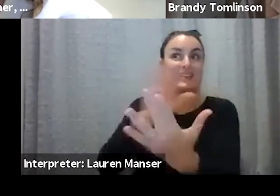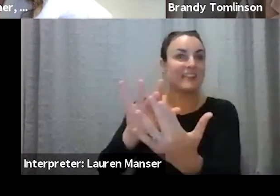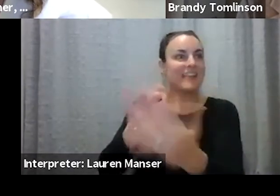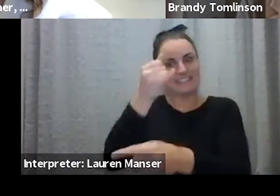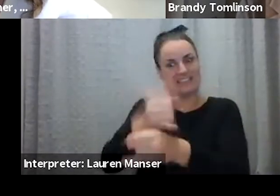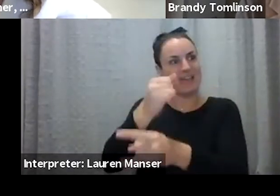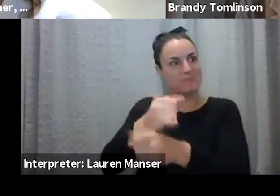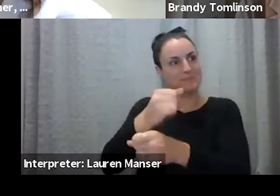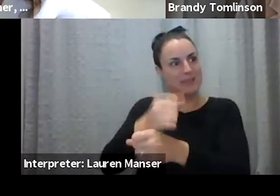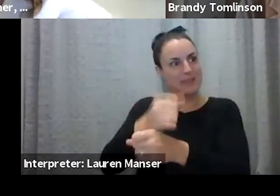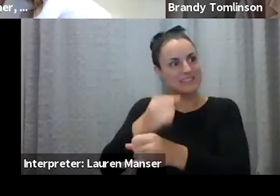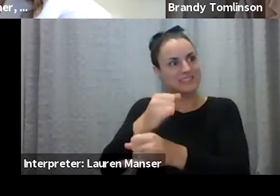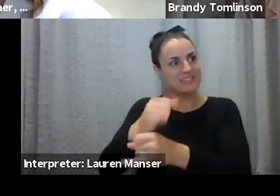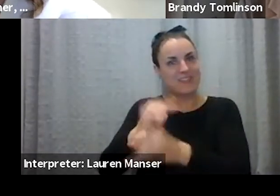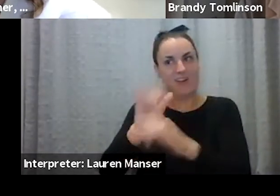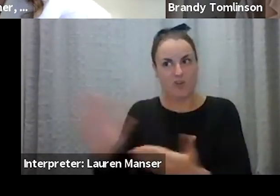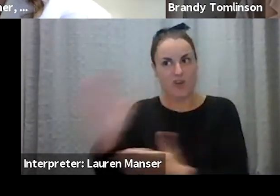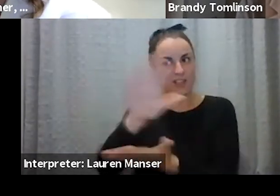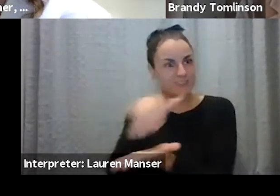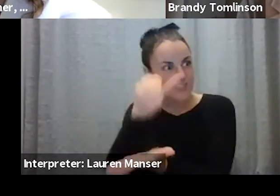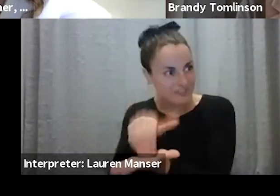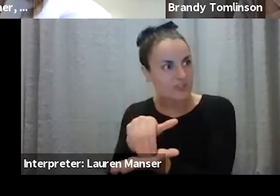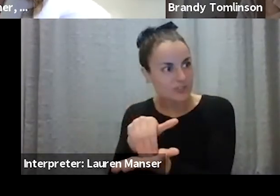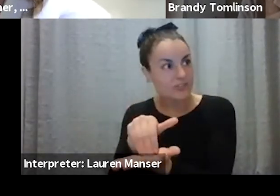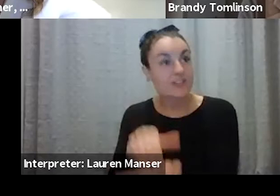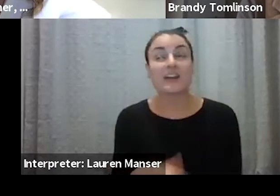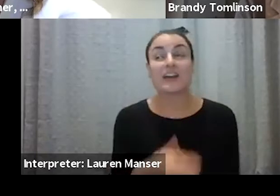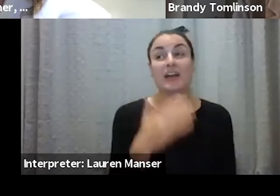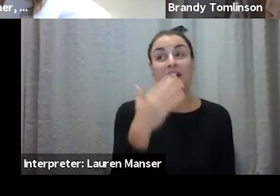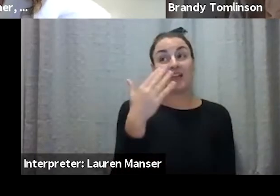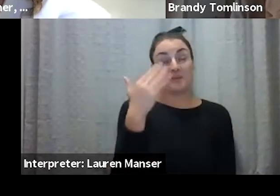when your student leaves the home and is now on a campus